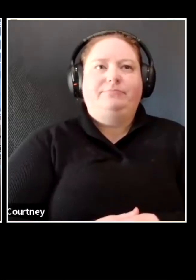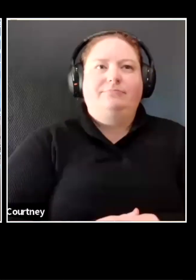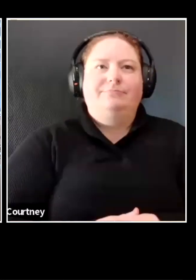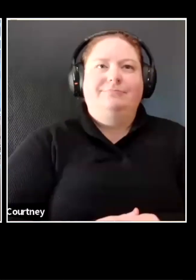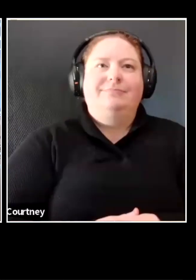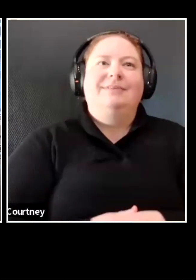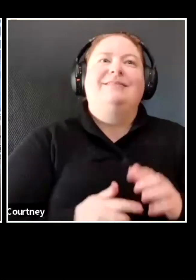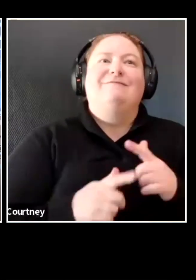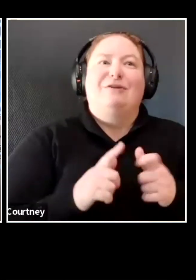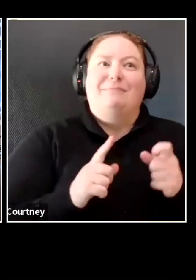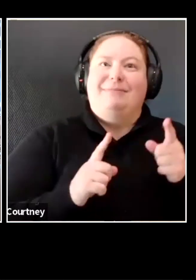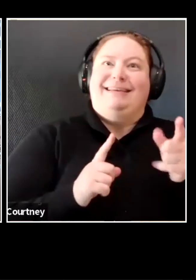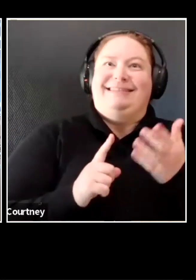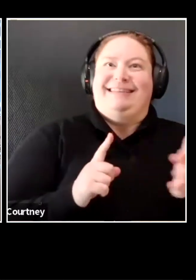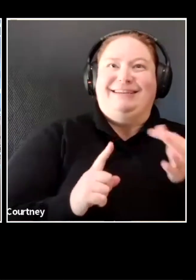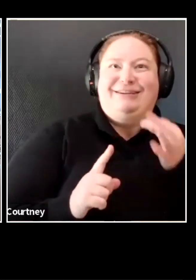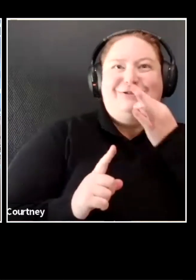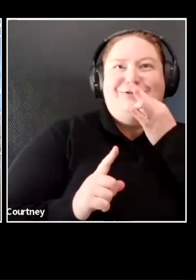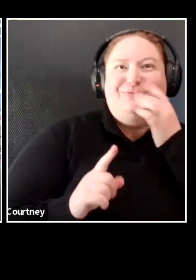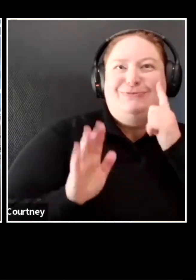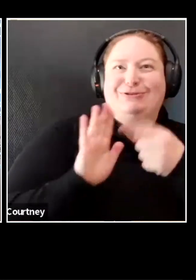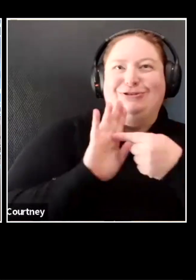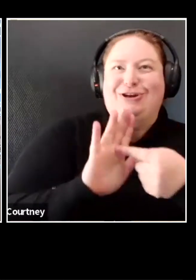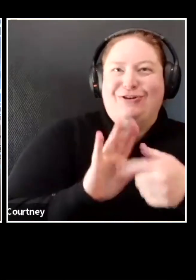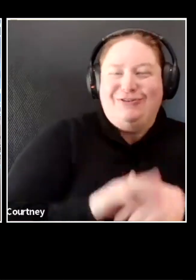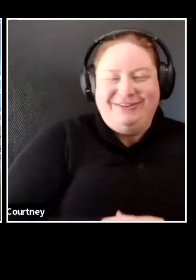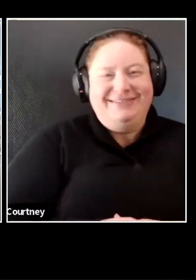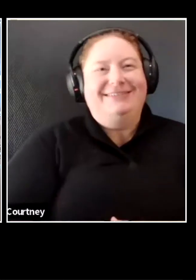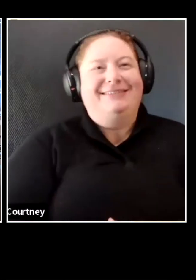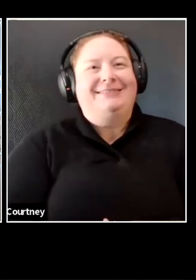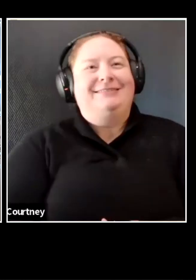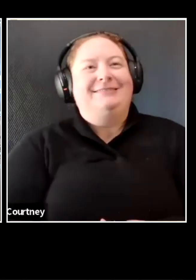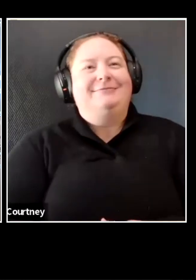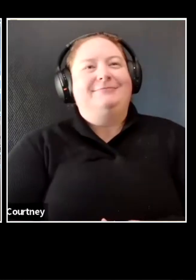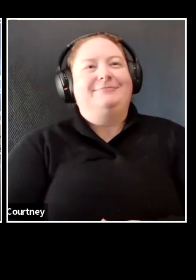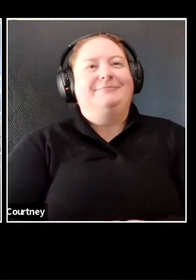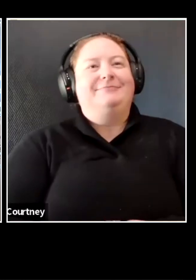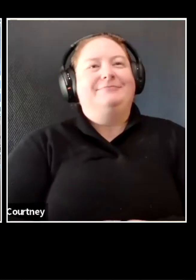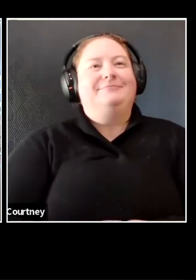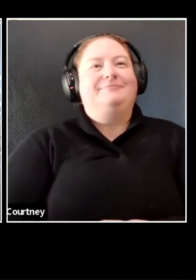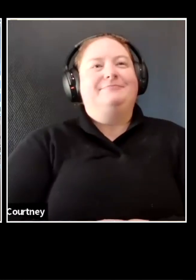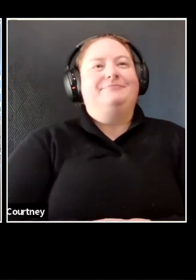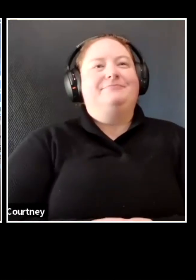to show. So, let's talk a little bit more about about that. Um we talked about the importance of